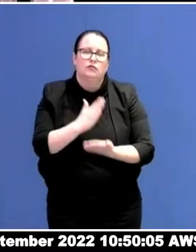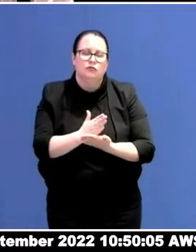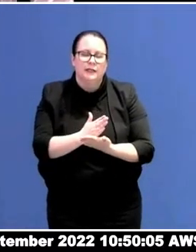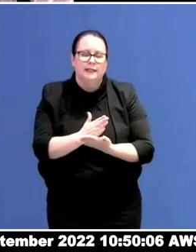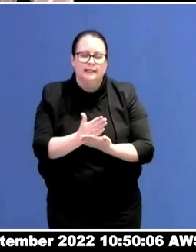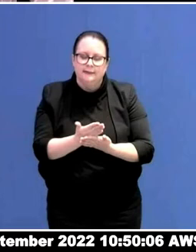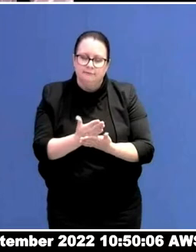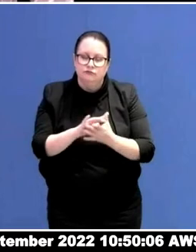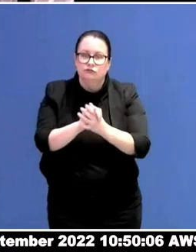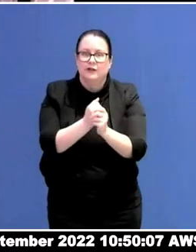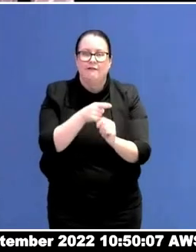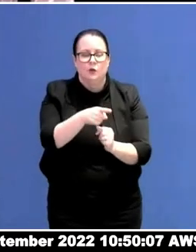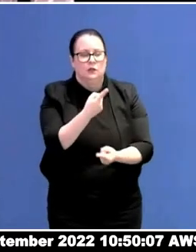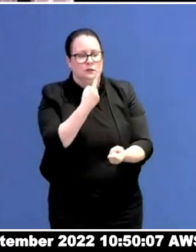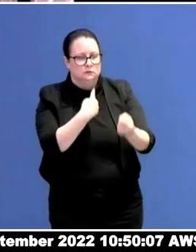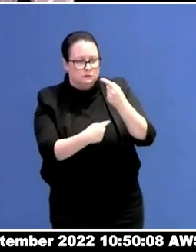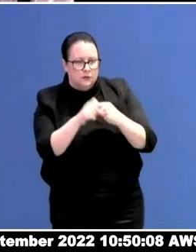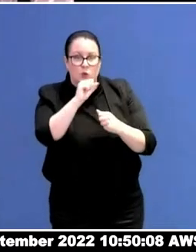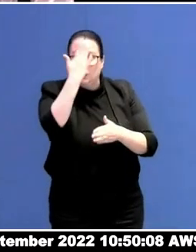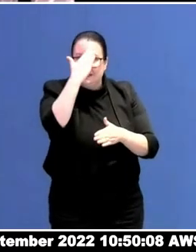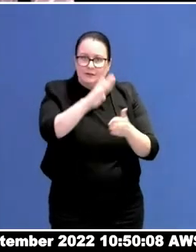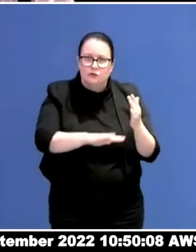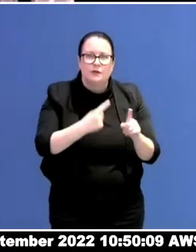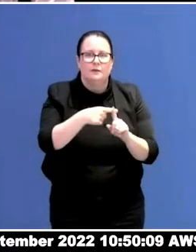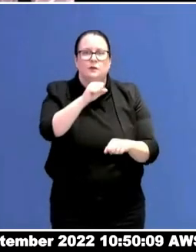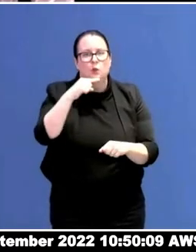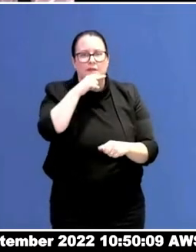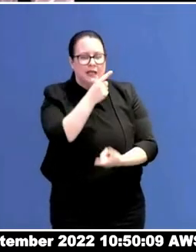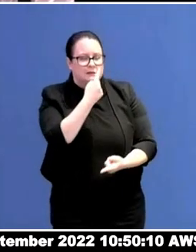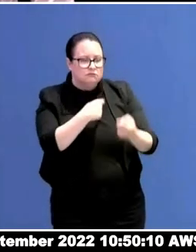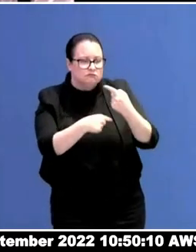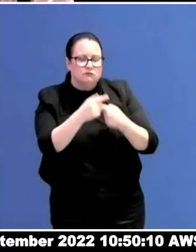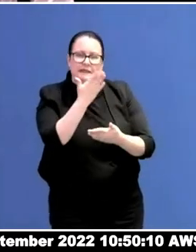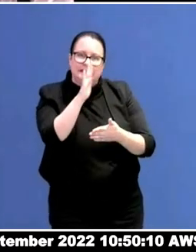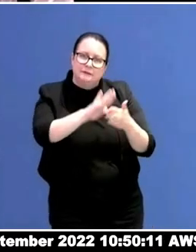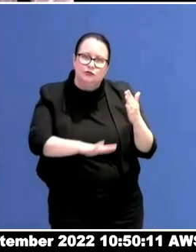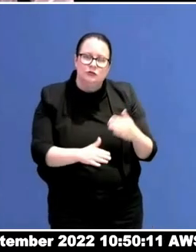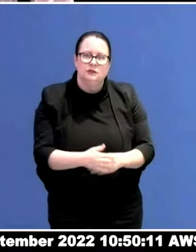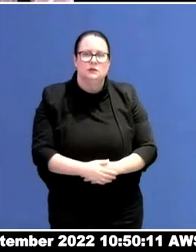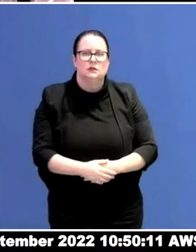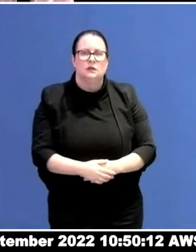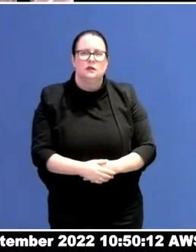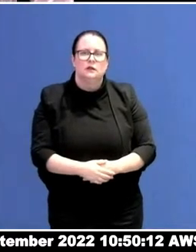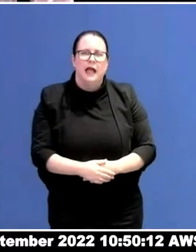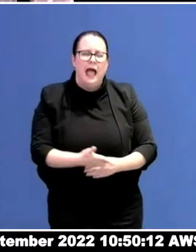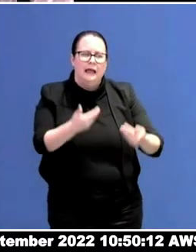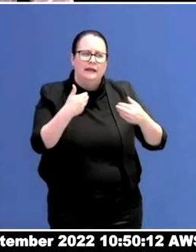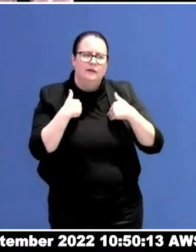experiences and Aaron's experiences with us and to share your suggestions for how things